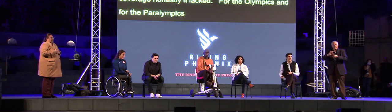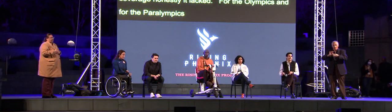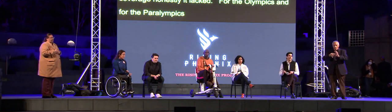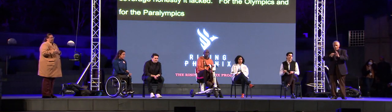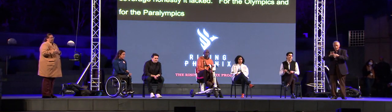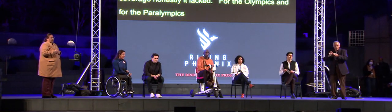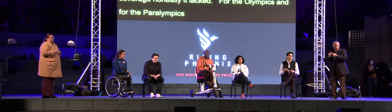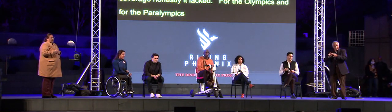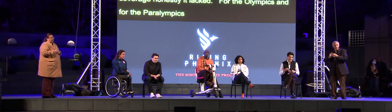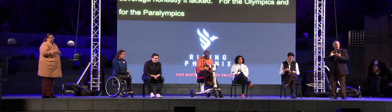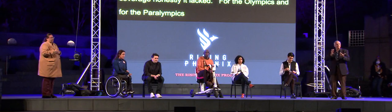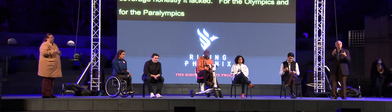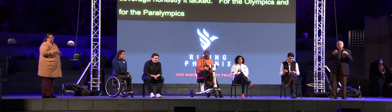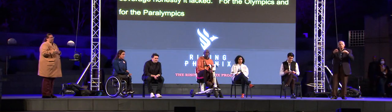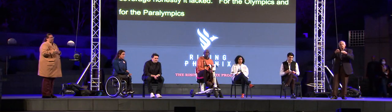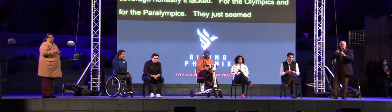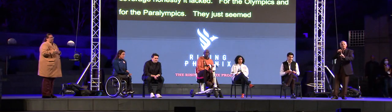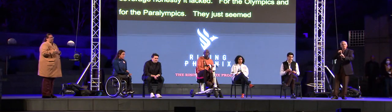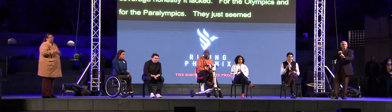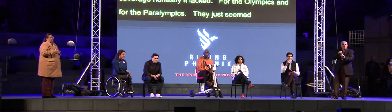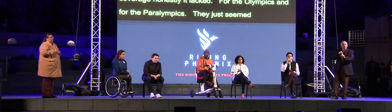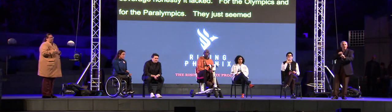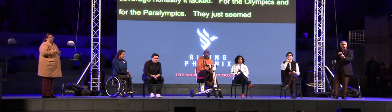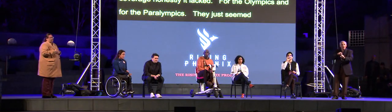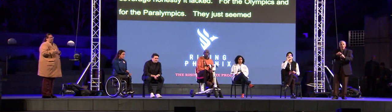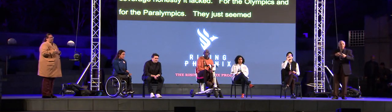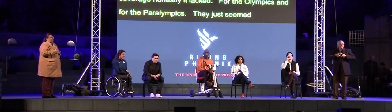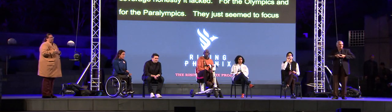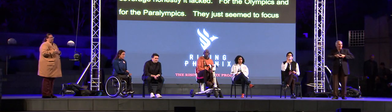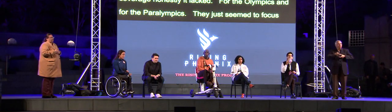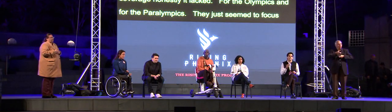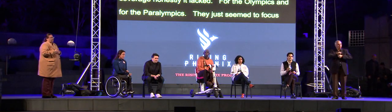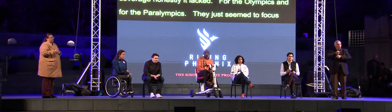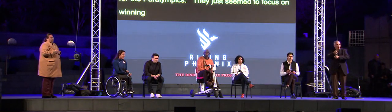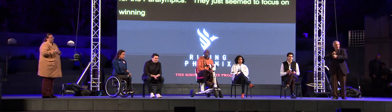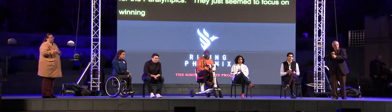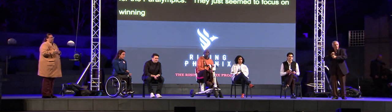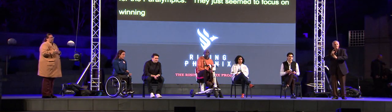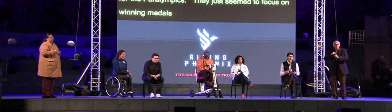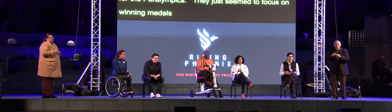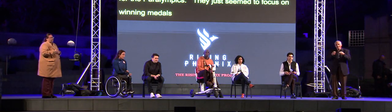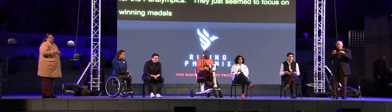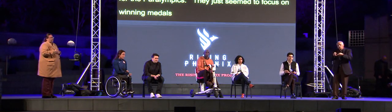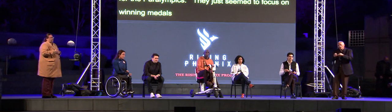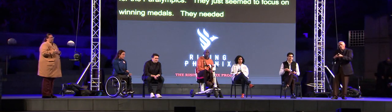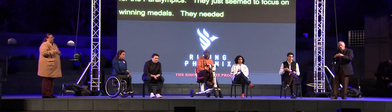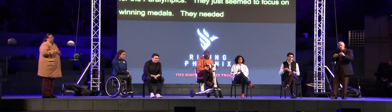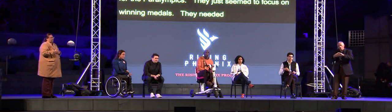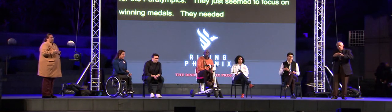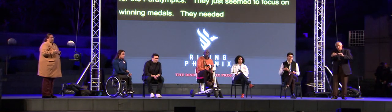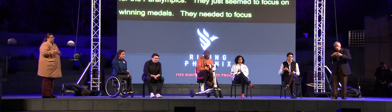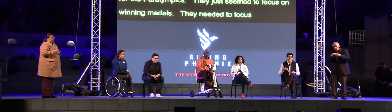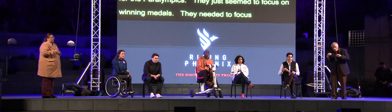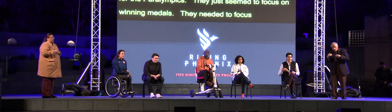They just seem to focus on winning medals. They needed to focus more on stories.